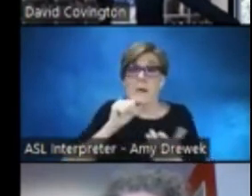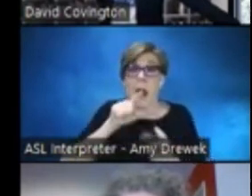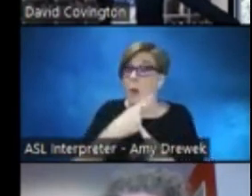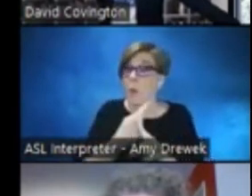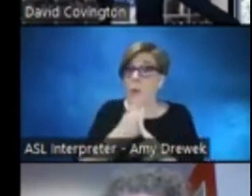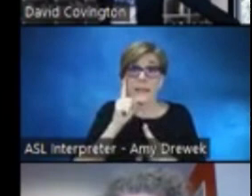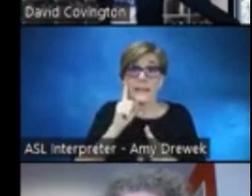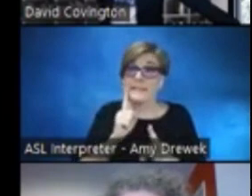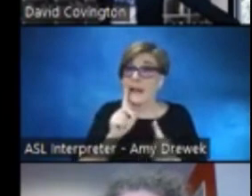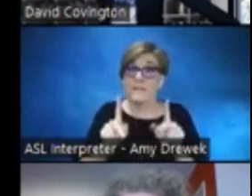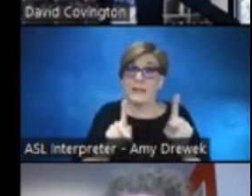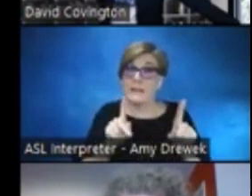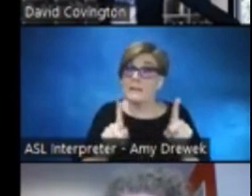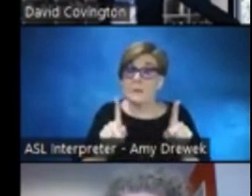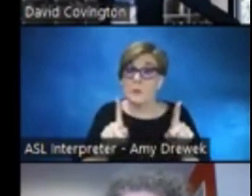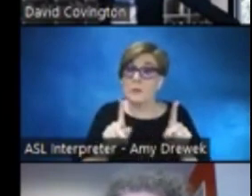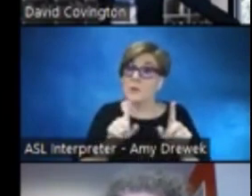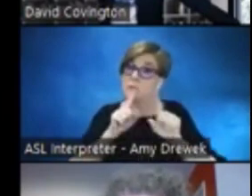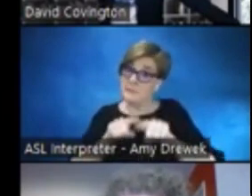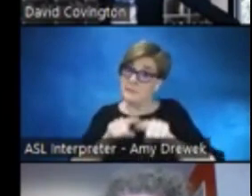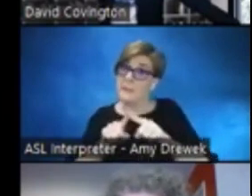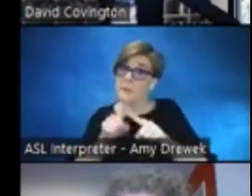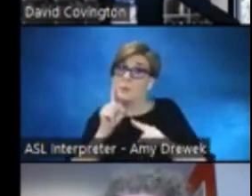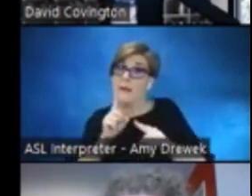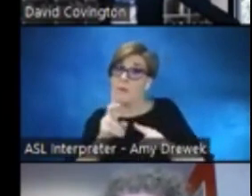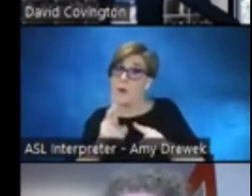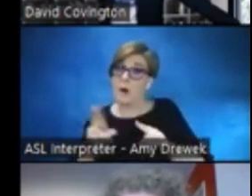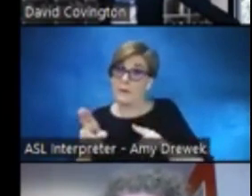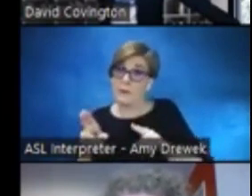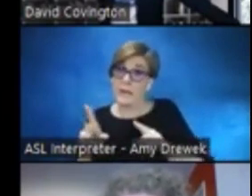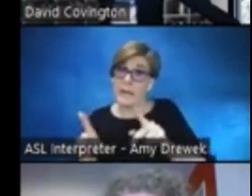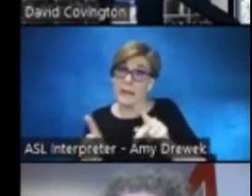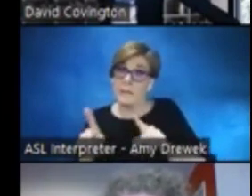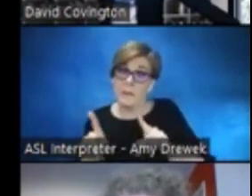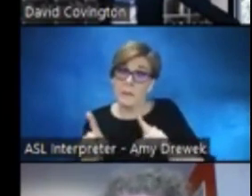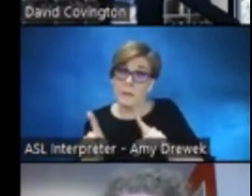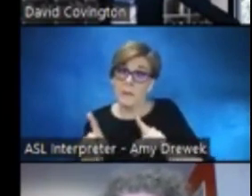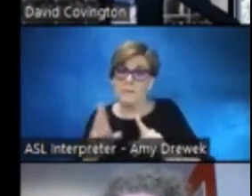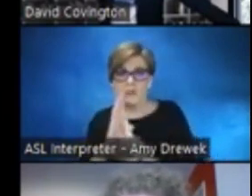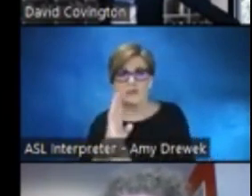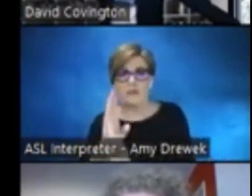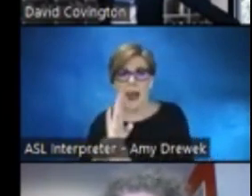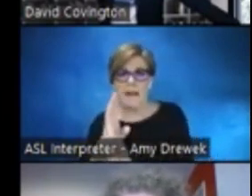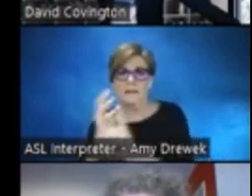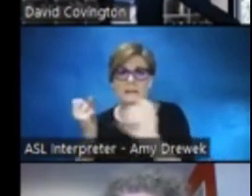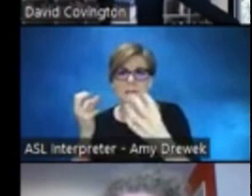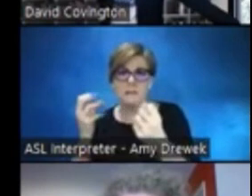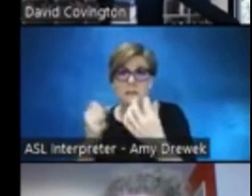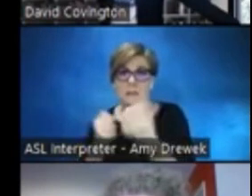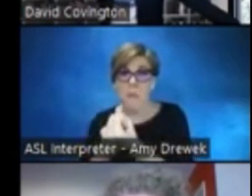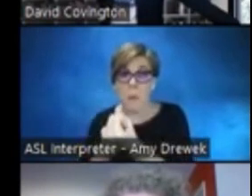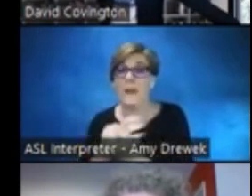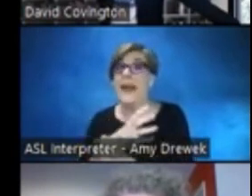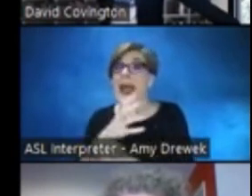RESPONDING TO DEAF AND HARD OF HEARING INDIVIDUALS IN TERMS OF DIRECT SUPPORT, BUT WE HAVE DEAF AND HARD OF INDIVIDUALS